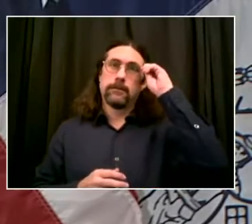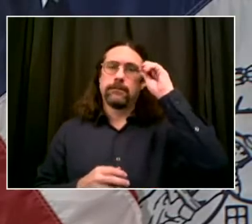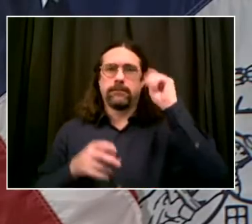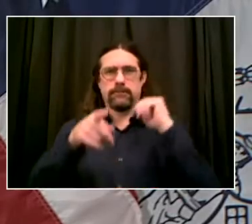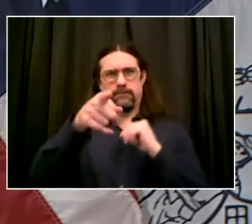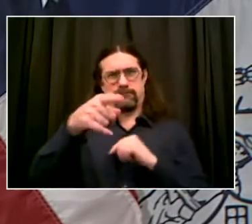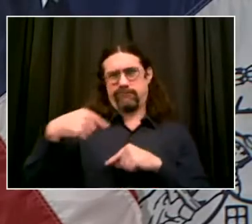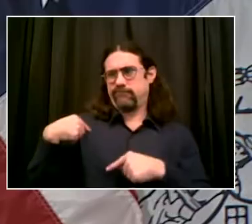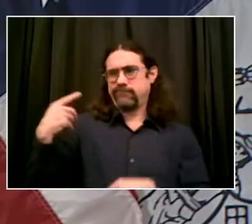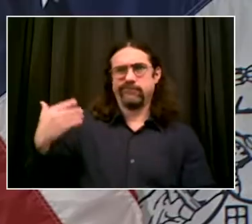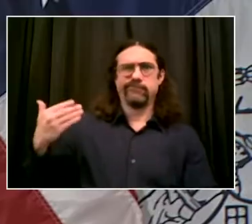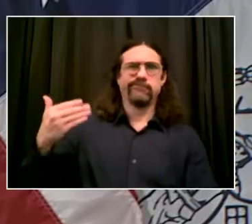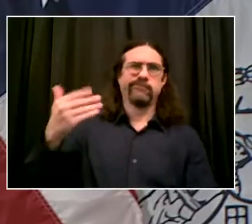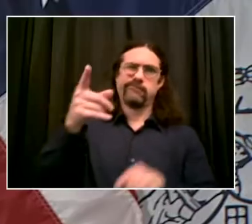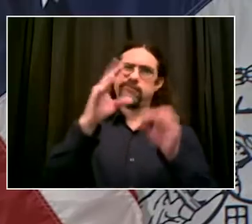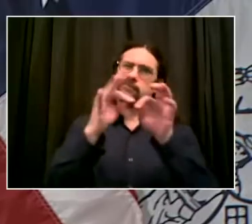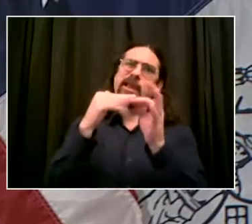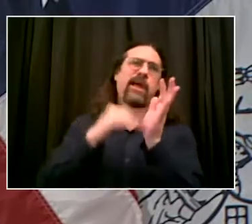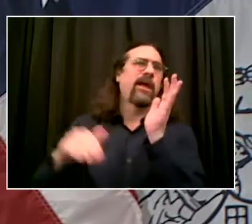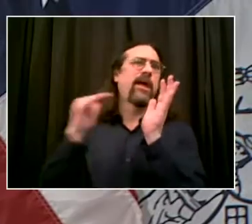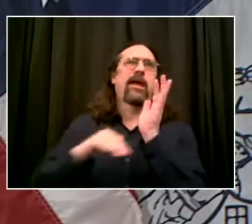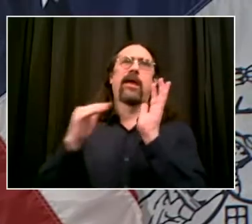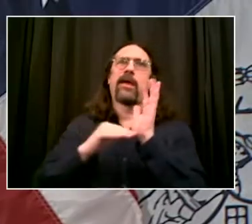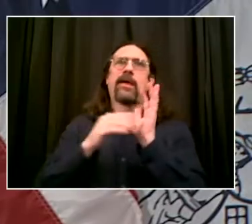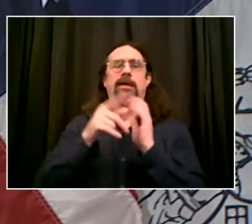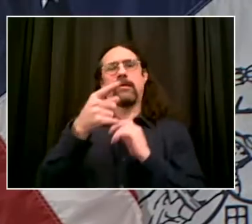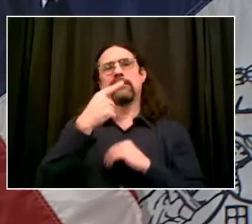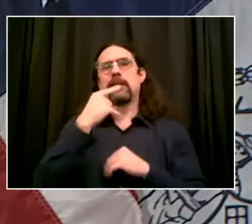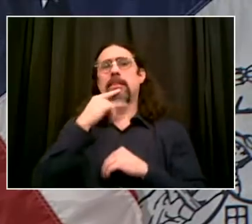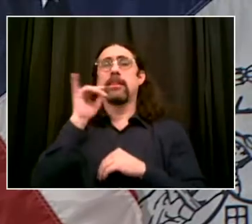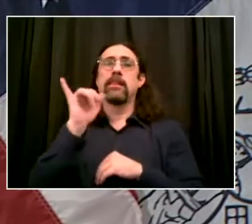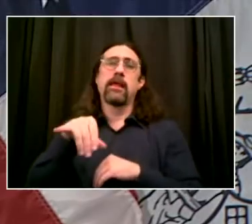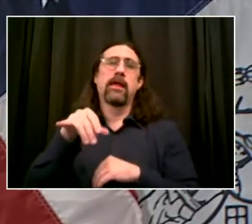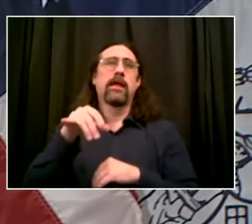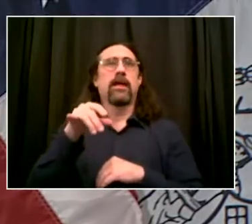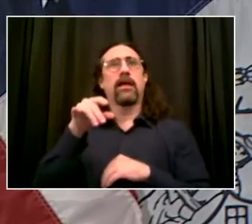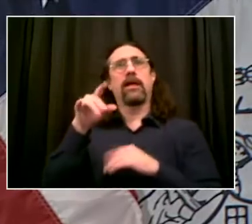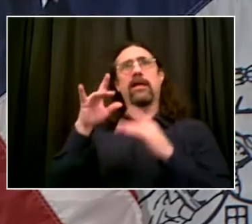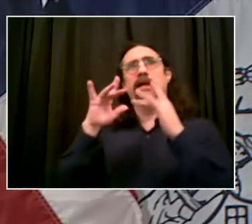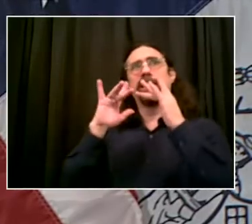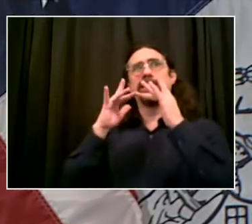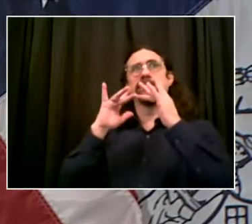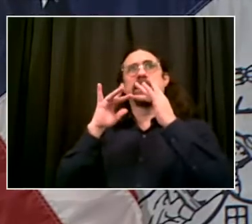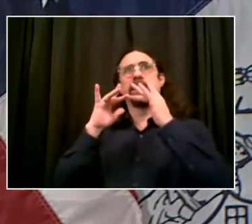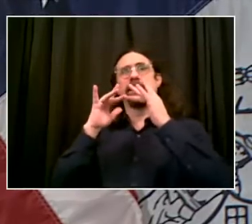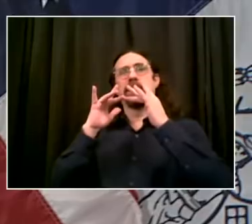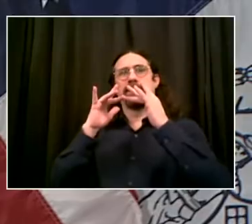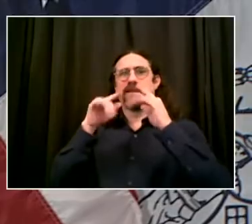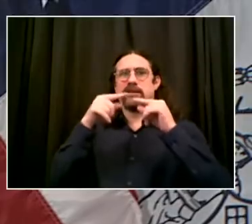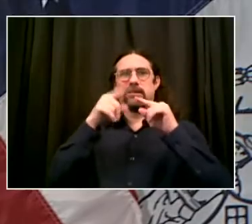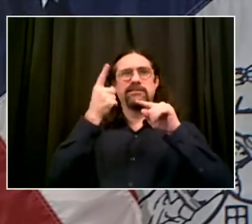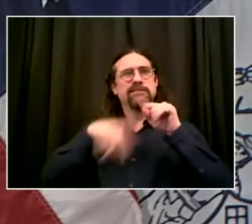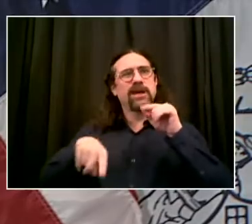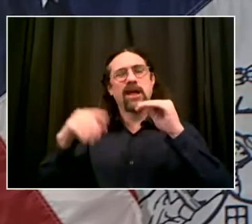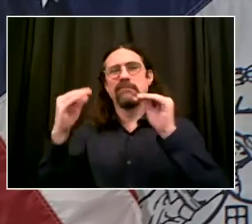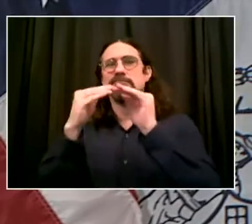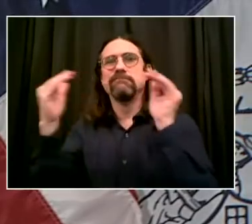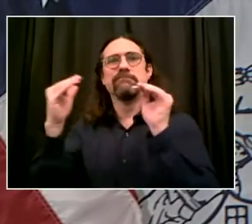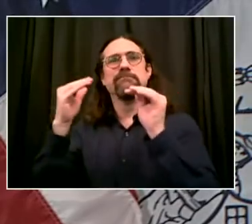WHAT ININER PSON LEARNING DOES. BUTT NOW W TO